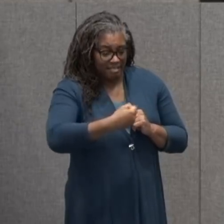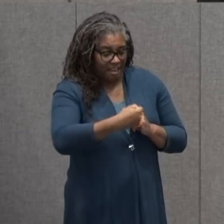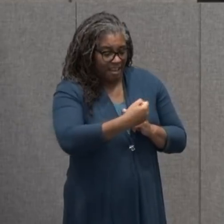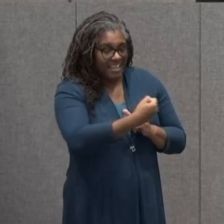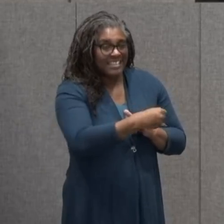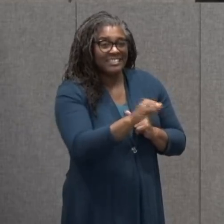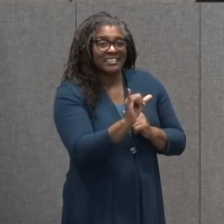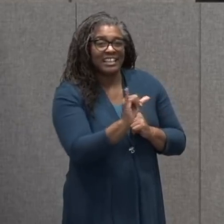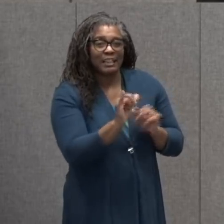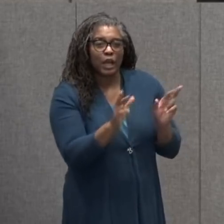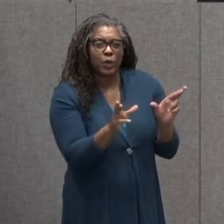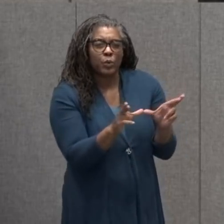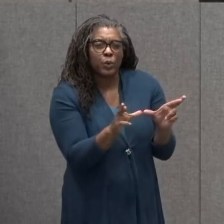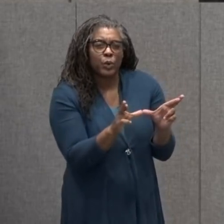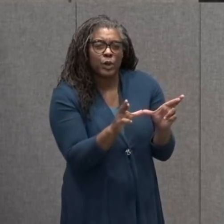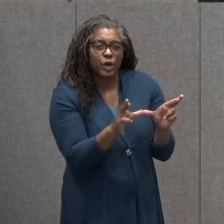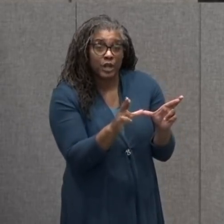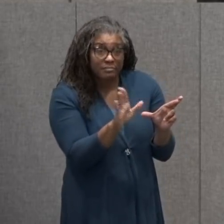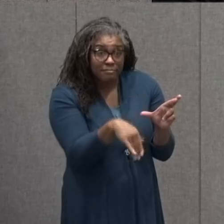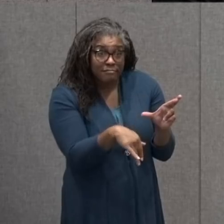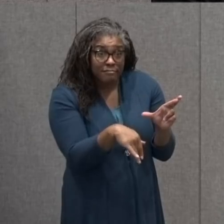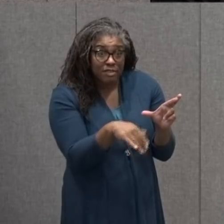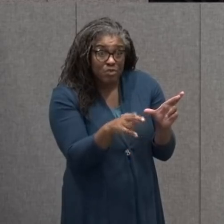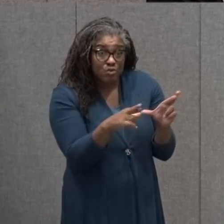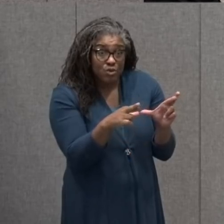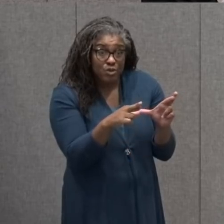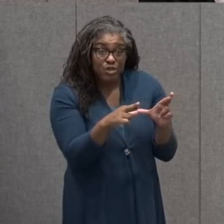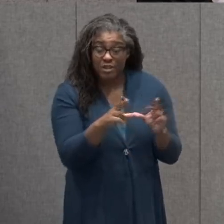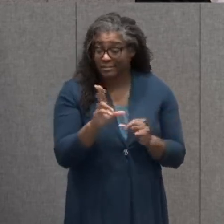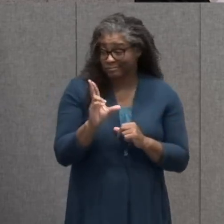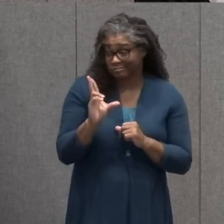Is it a ruler? No? Kind of like a ruler though. - Kind of like a ruler.